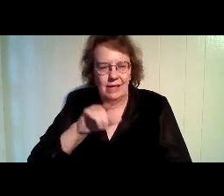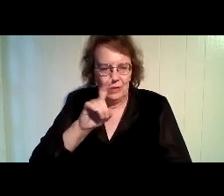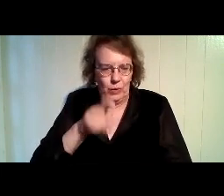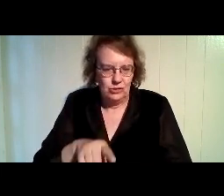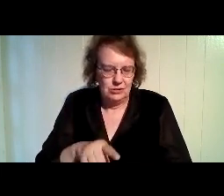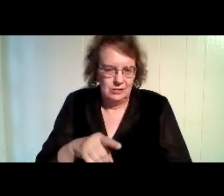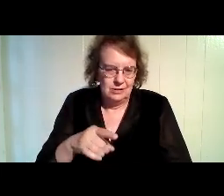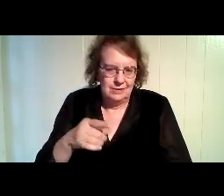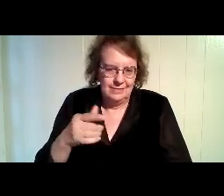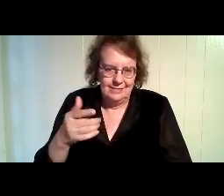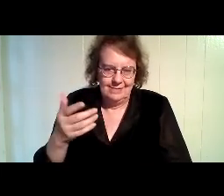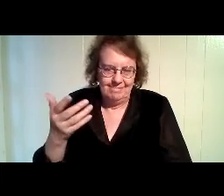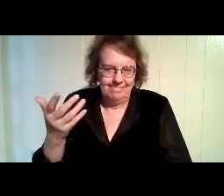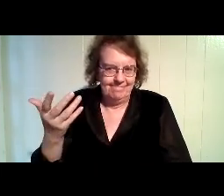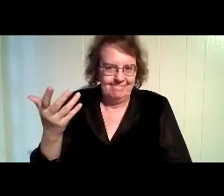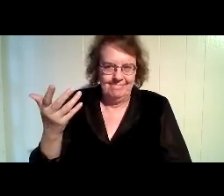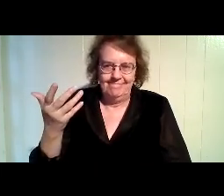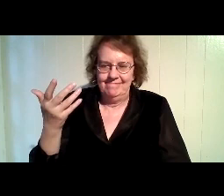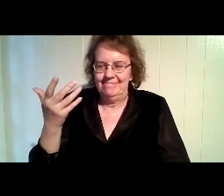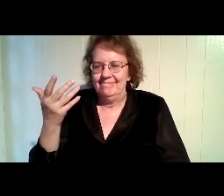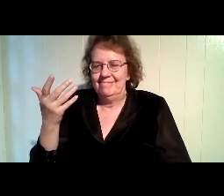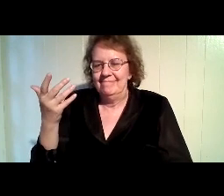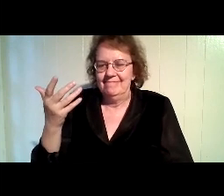The cool, so I don't think there.